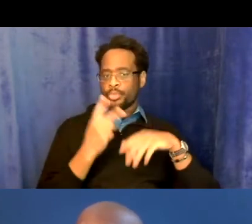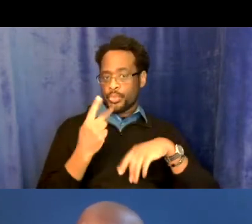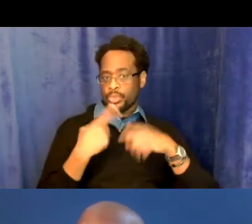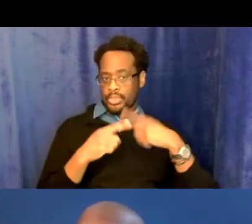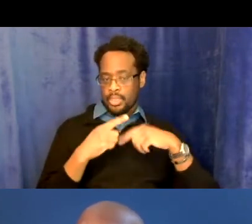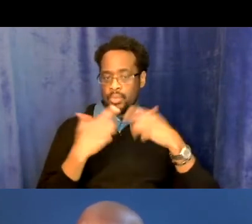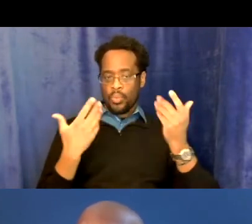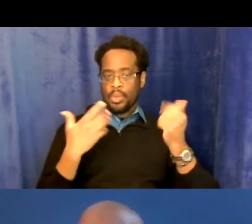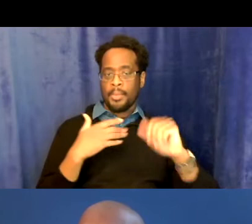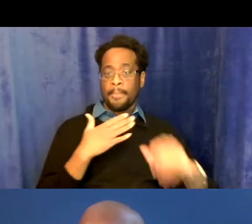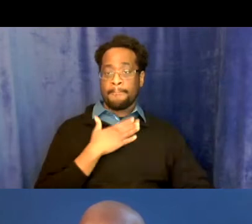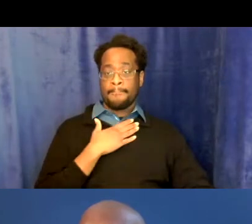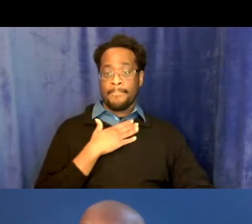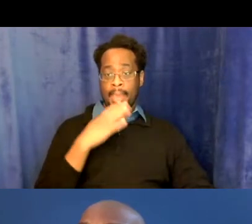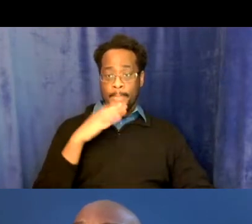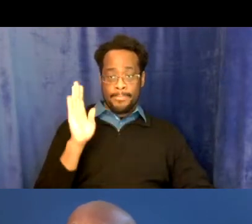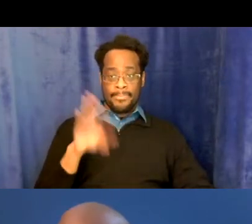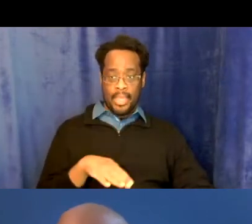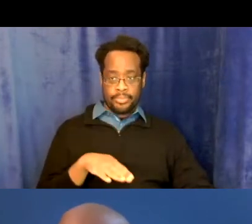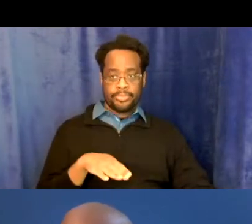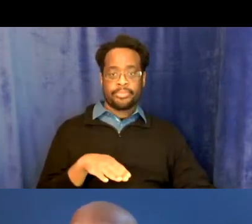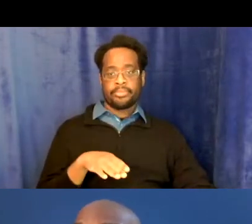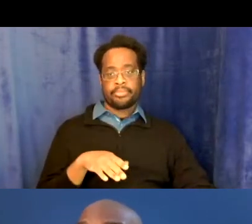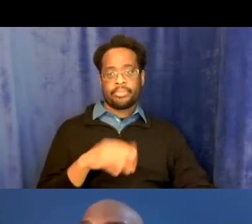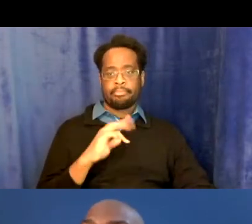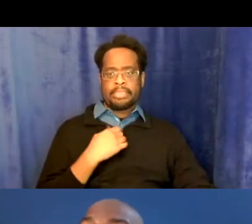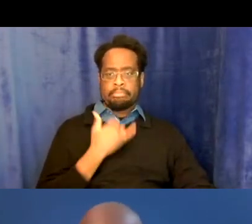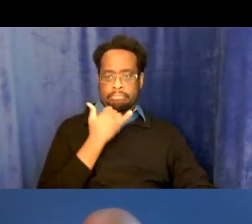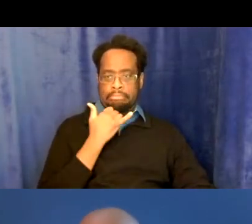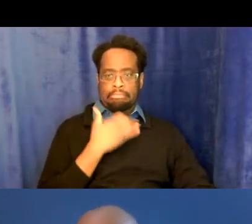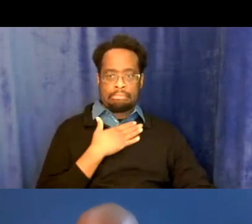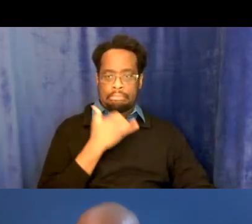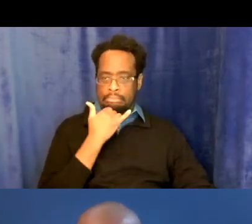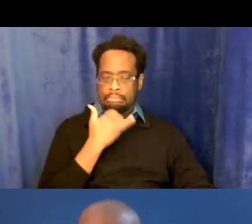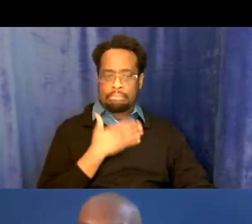see them signing here and here we're discussing two signs the term "my bad," you know which means